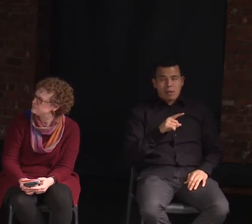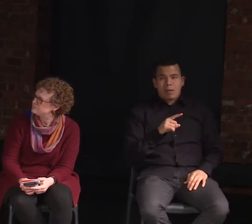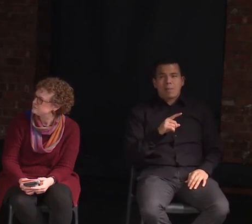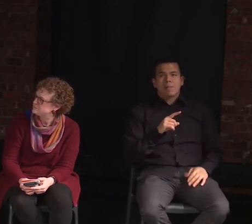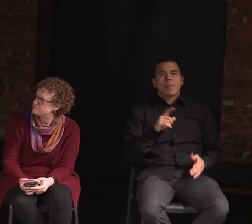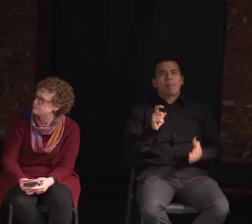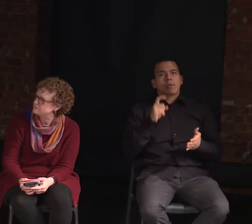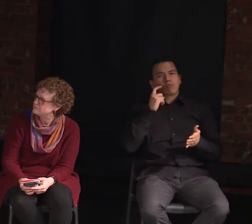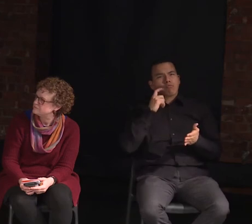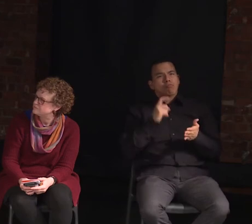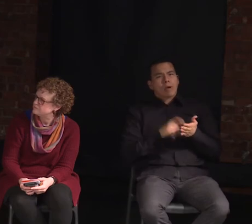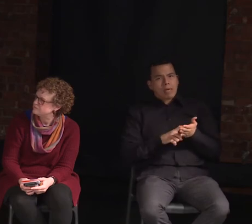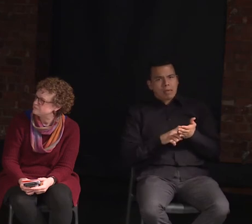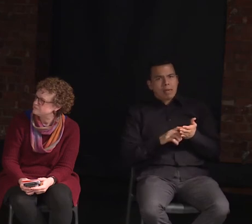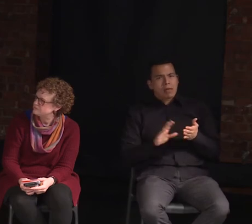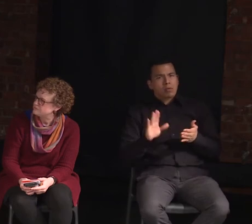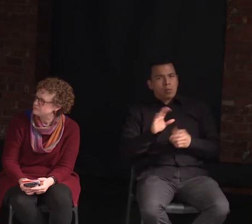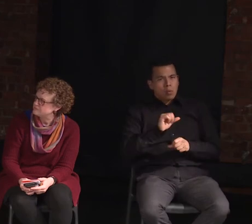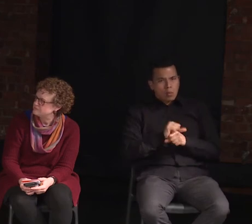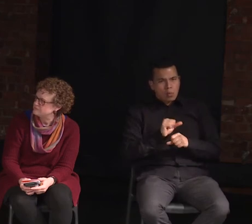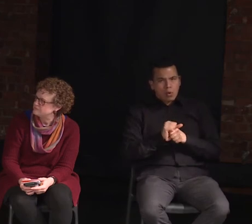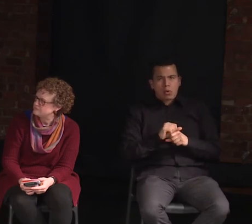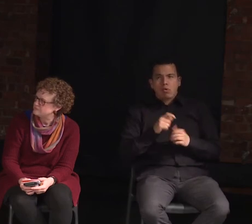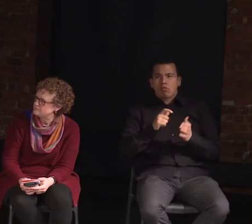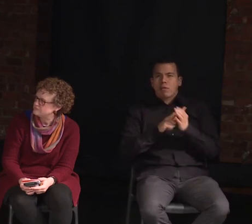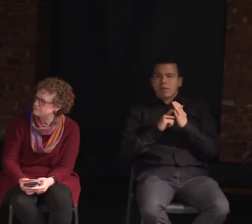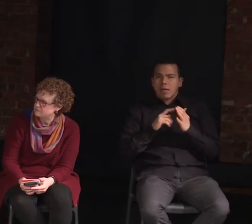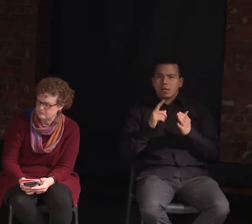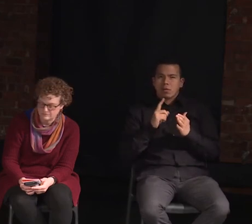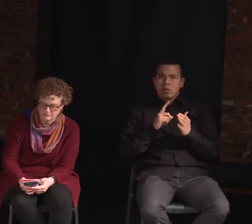what it is that you do and recognize what it costs for what it is that you do.